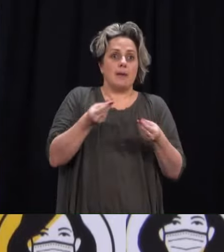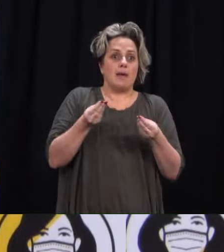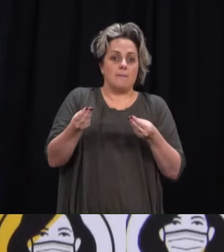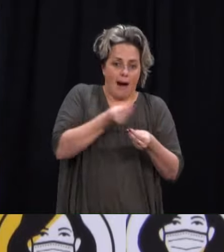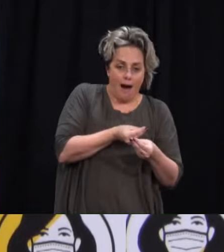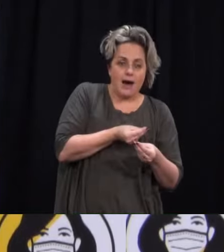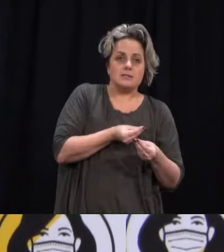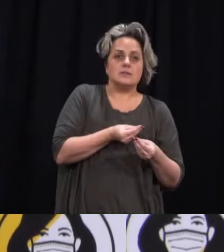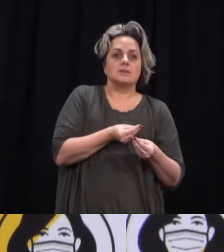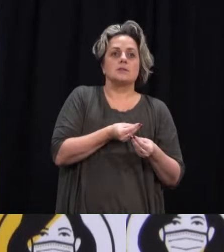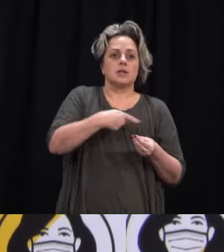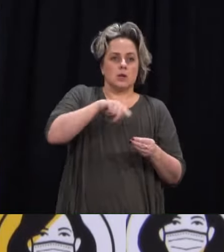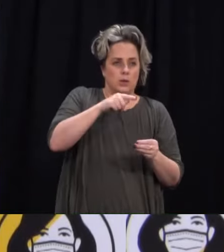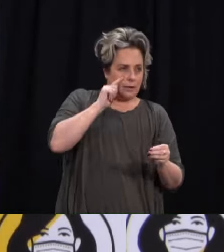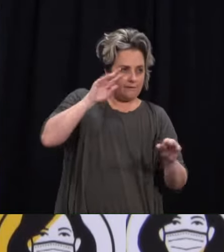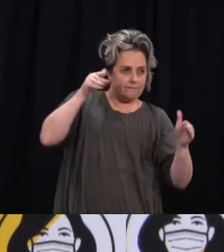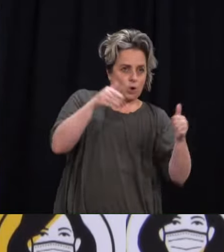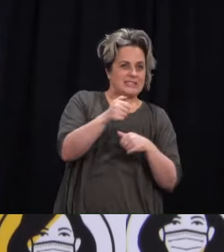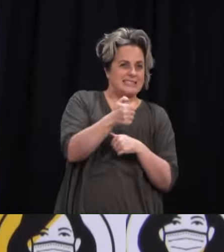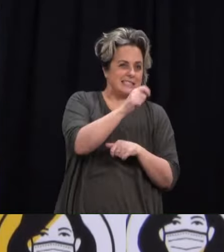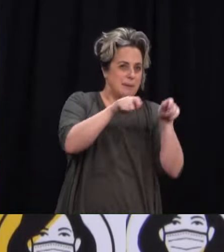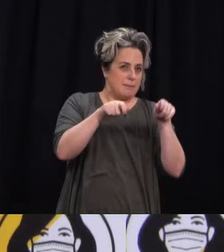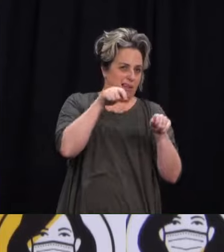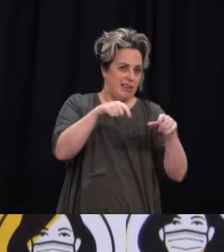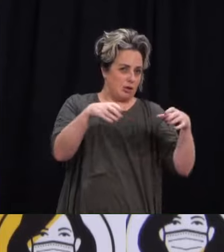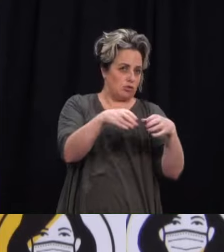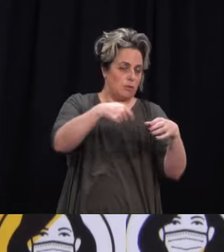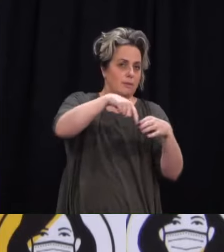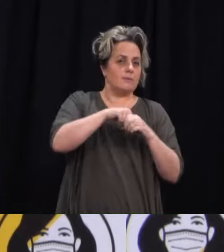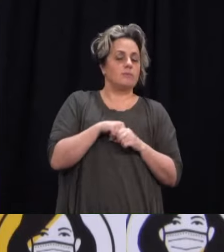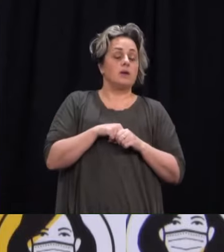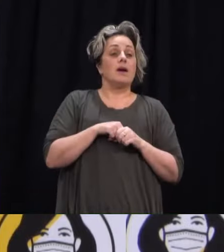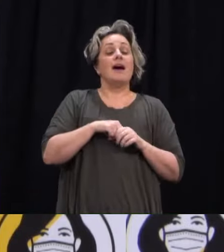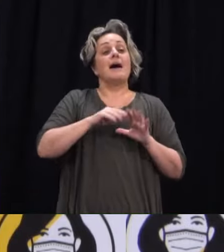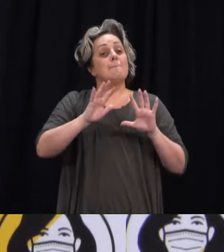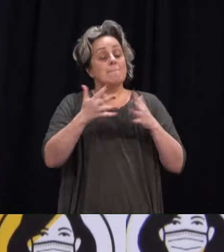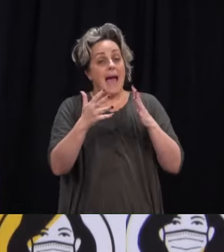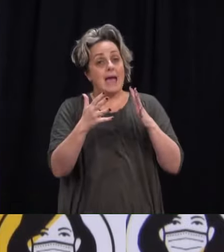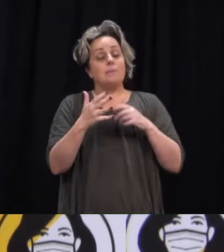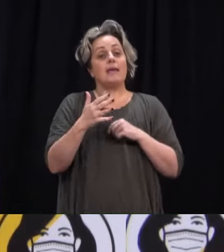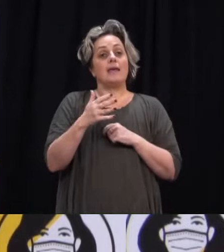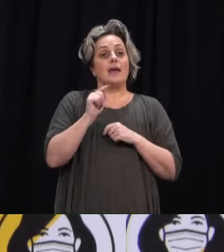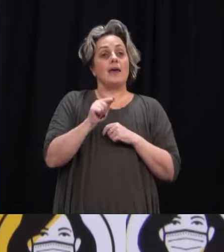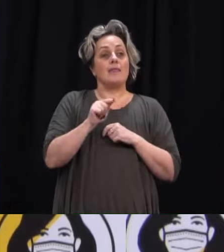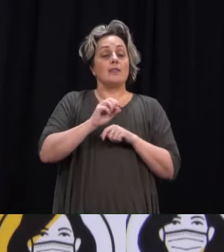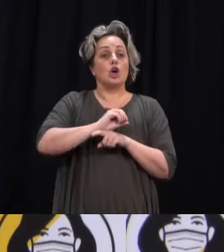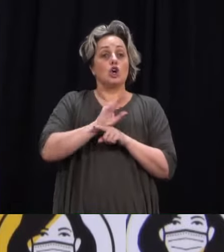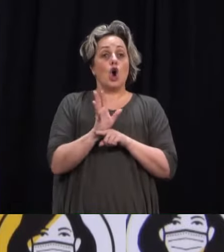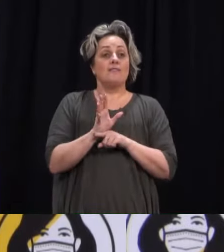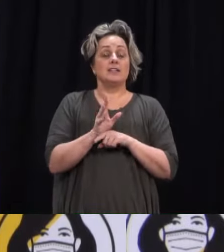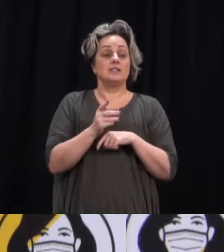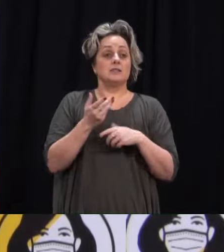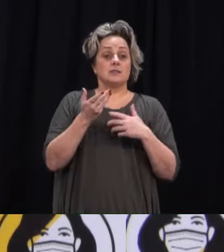have been through one of the people who was passing by at the time and the six people of